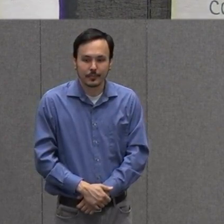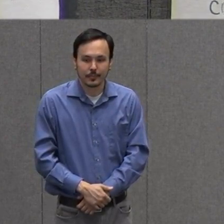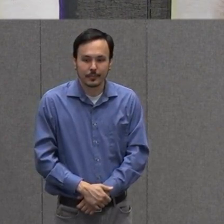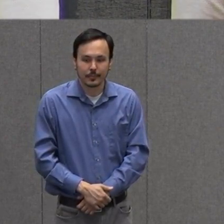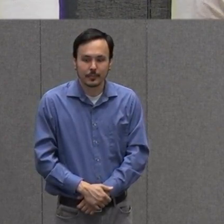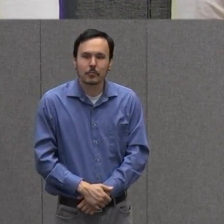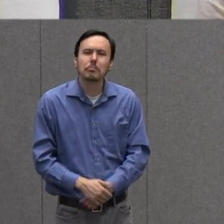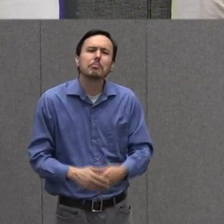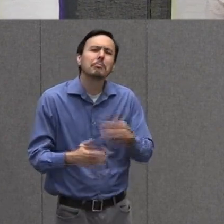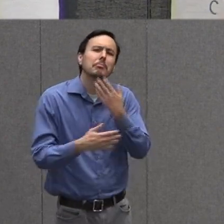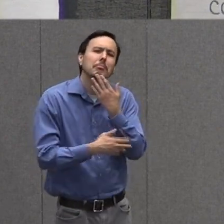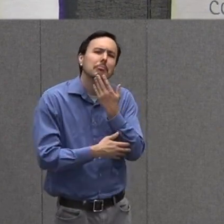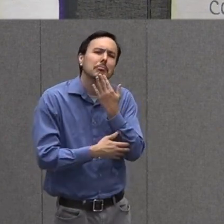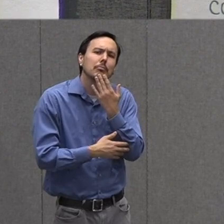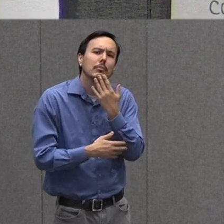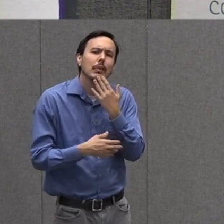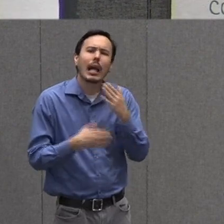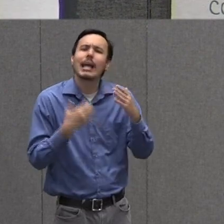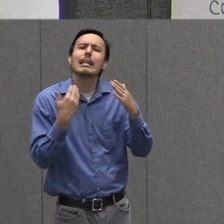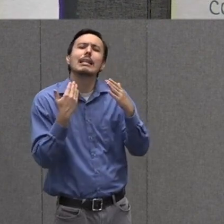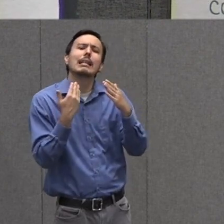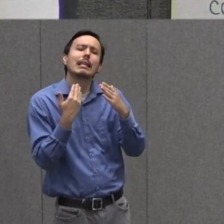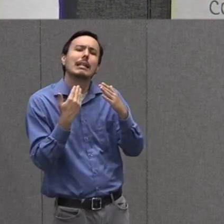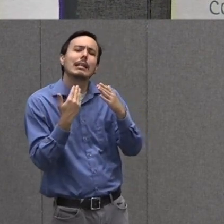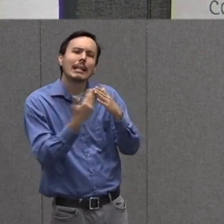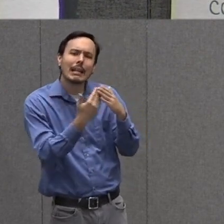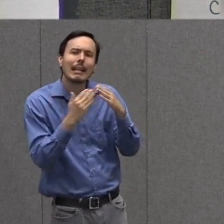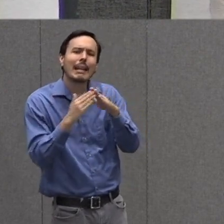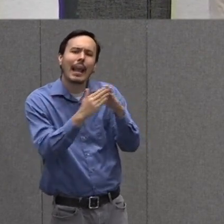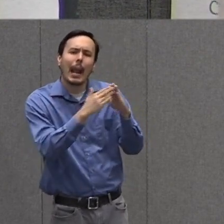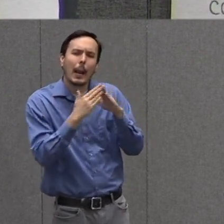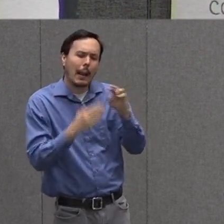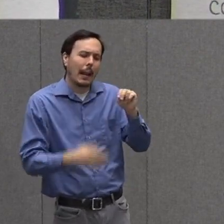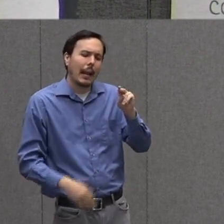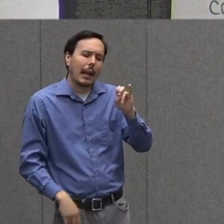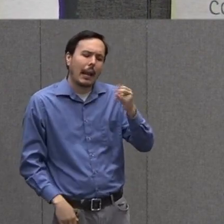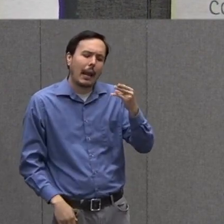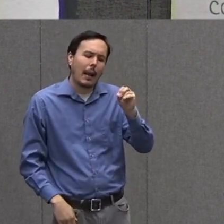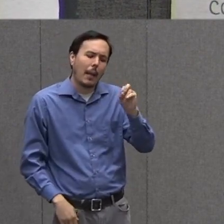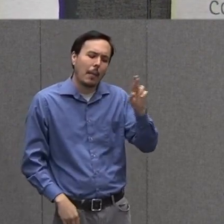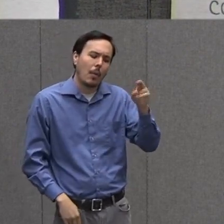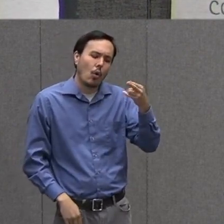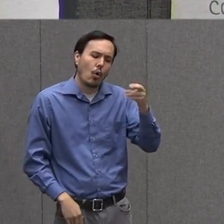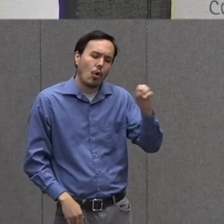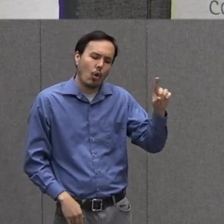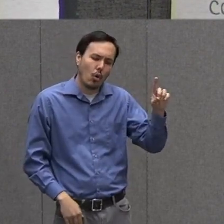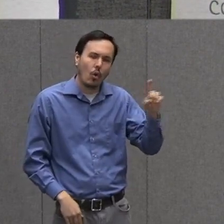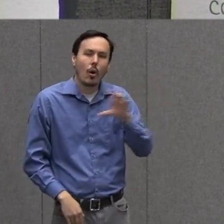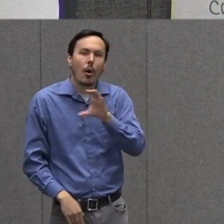Hmm, neighborhood sounds a lot like communities. They might be similar in some ways.